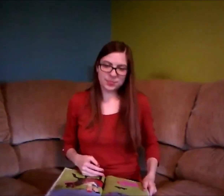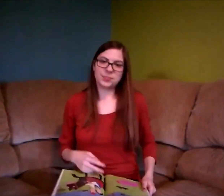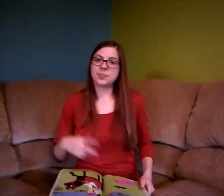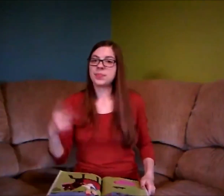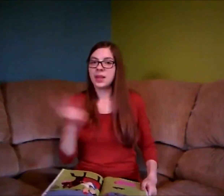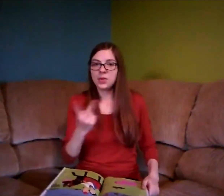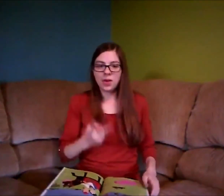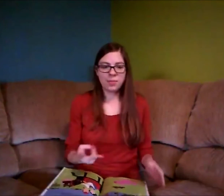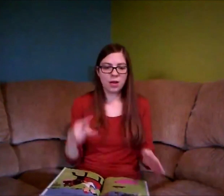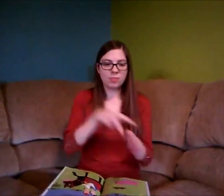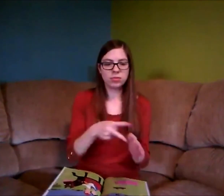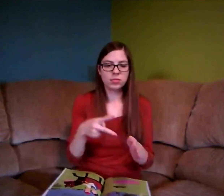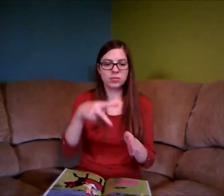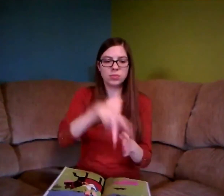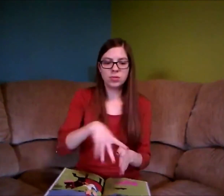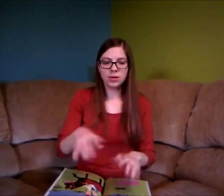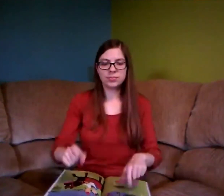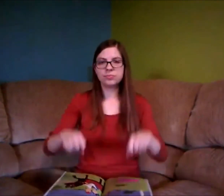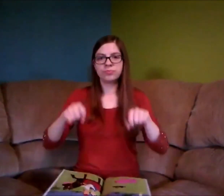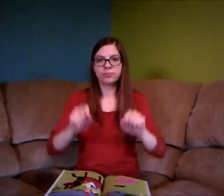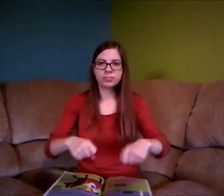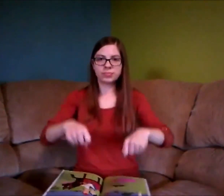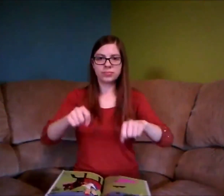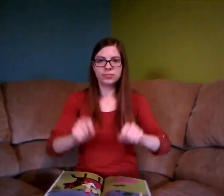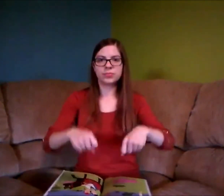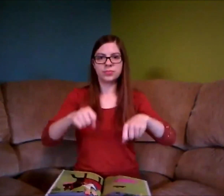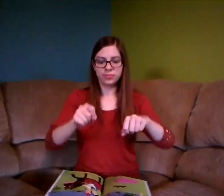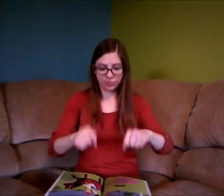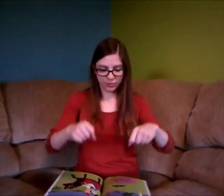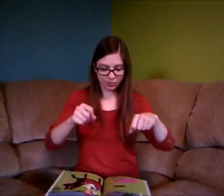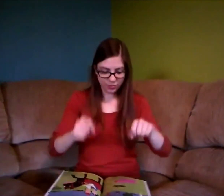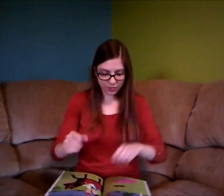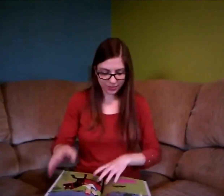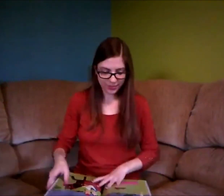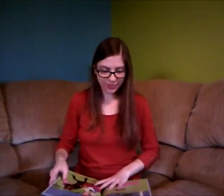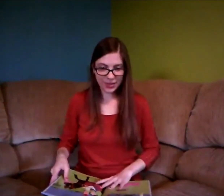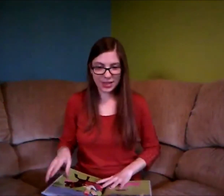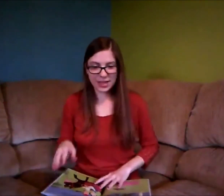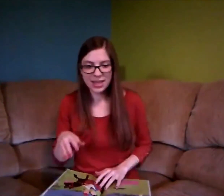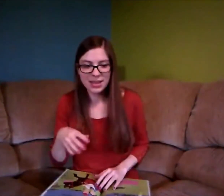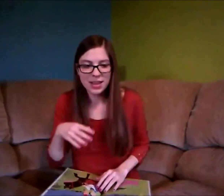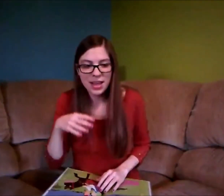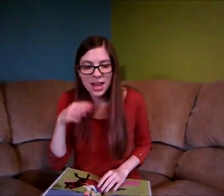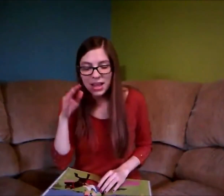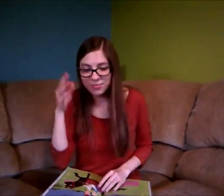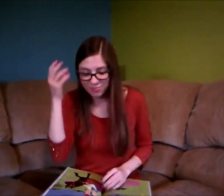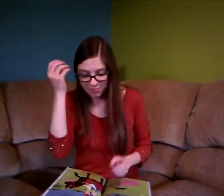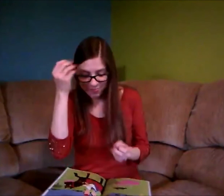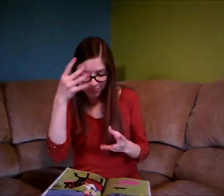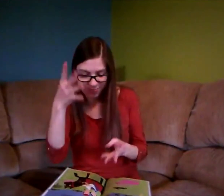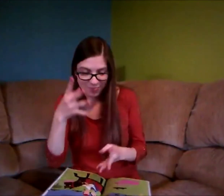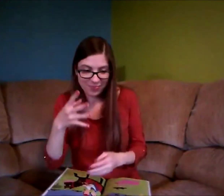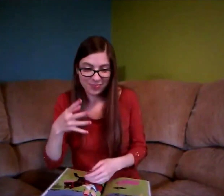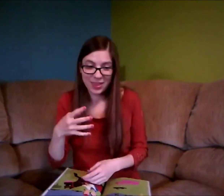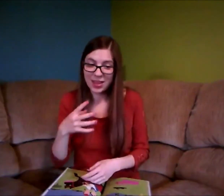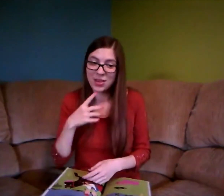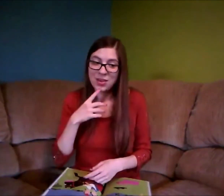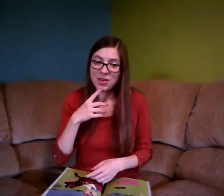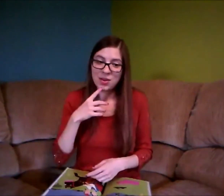She set the prince upon his steed, then leapt behind with graceful speed. And leaning close so he could hear, she whispered something in his ear: